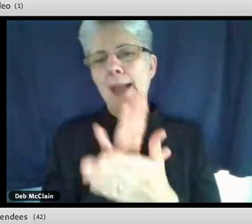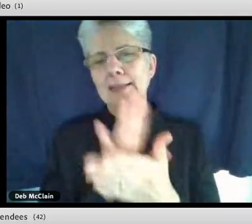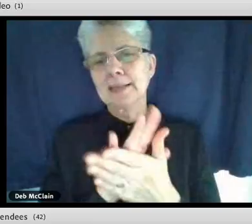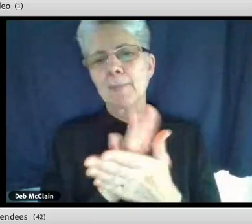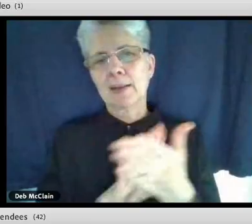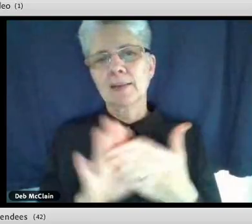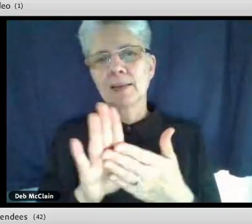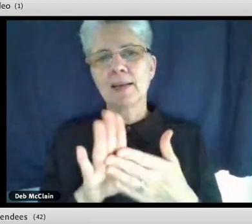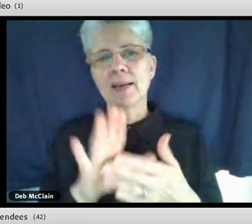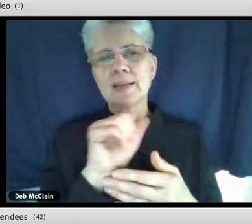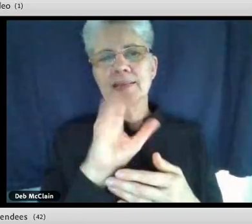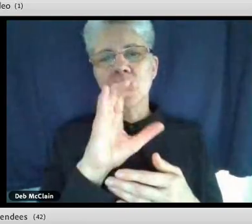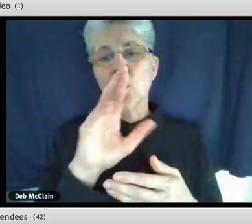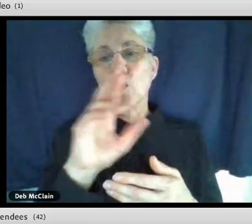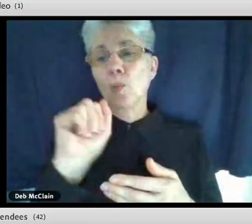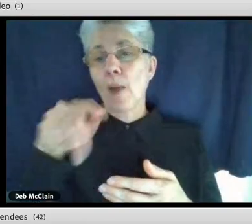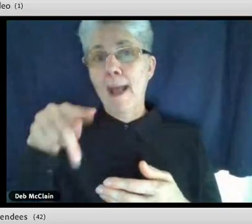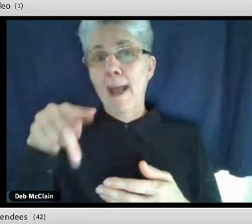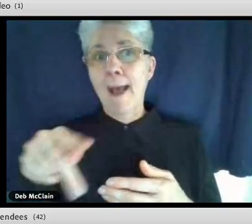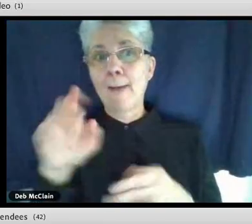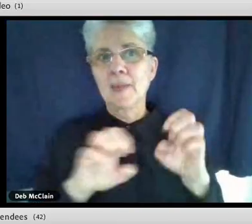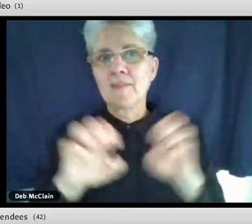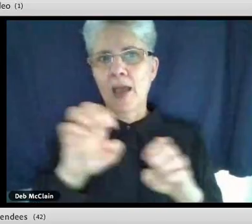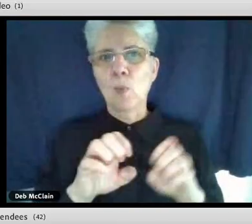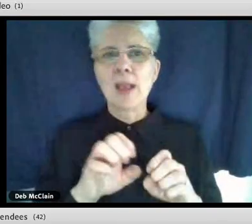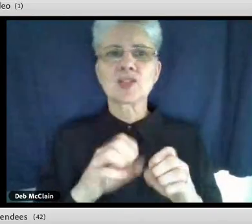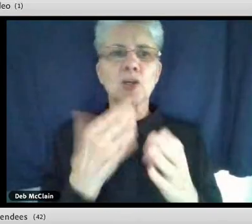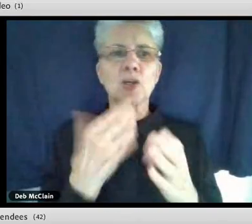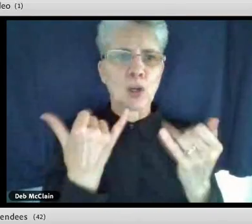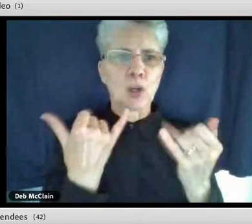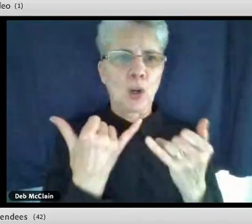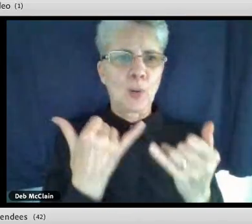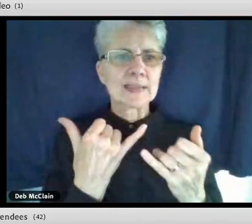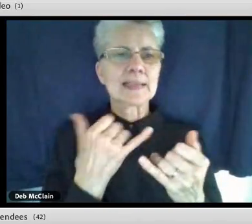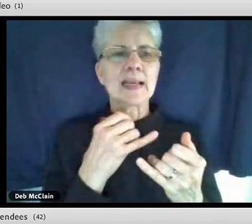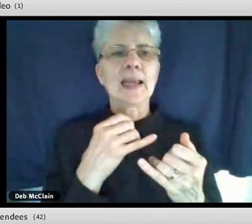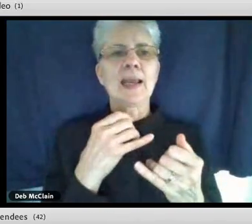One that's more academic that's been around forever is the CRAAP Evaluation, right, the currency,